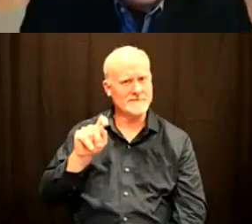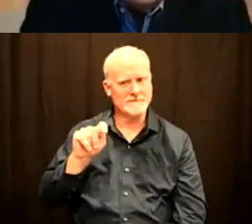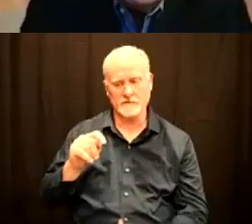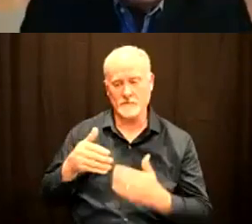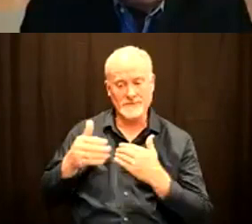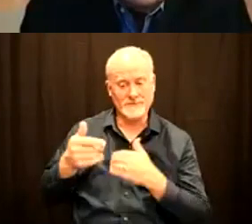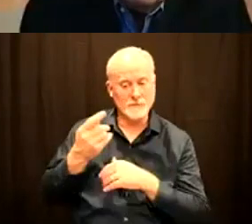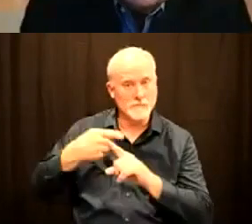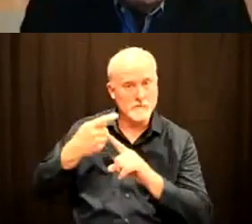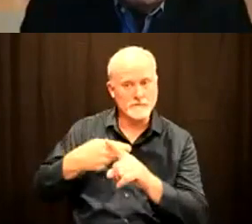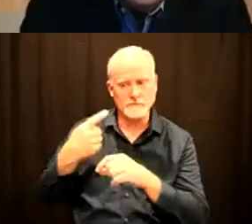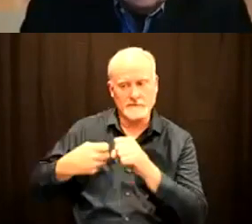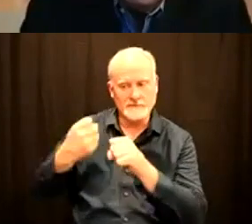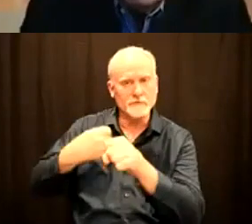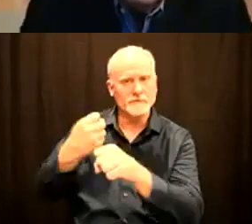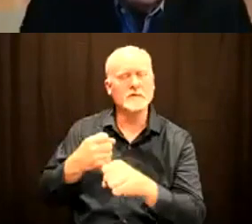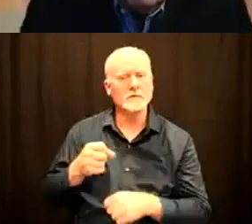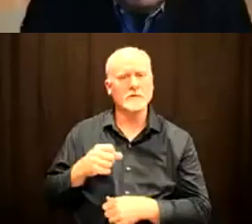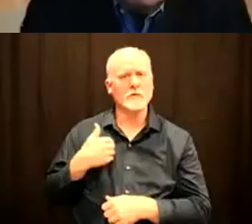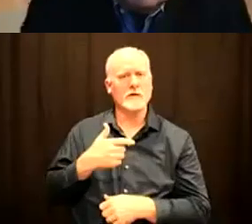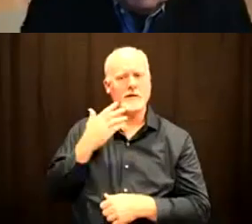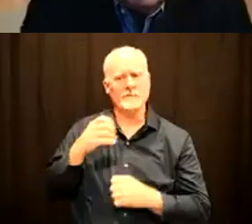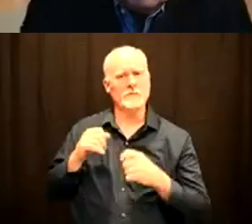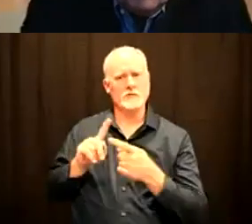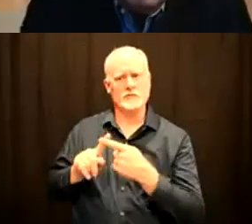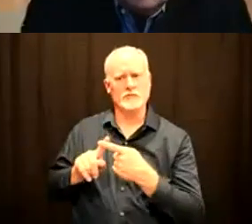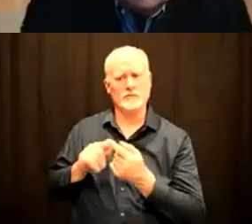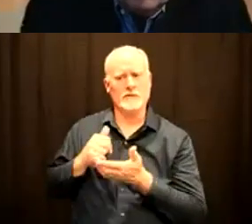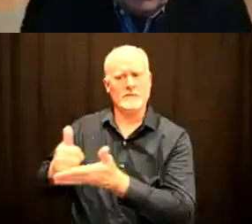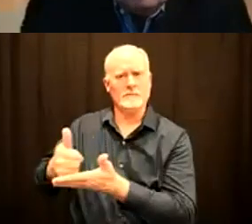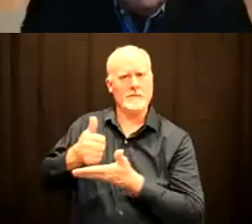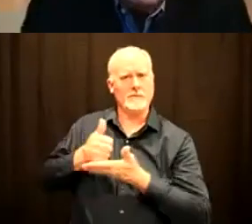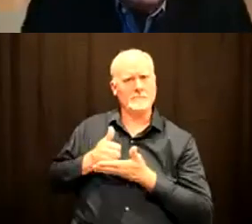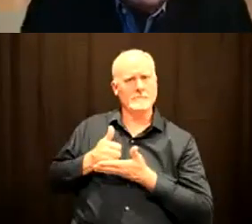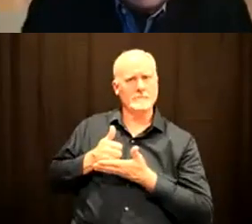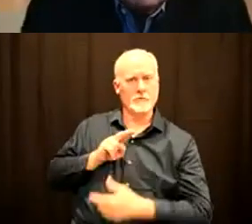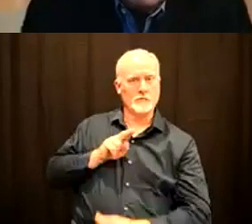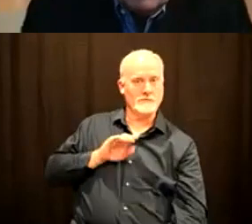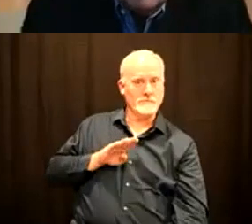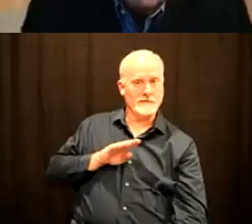we're going to find opportunities that will benefit both uab uab patients and st vincents